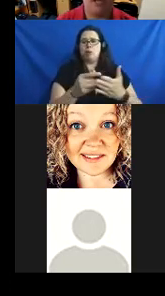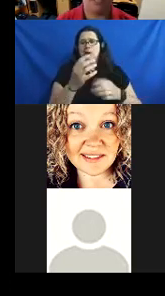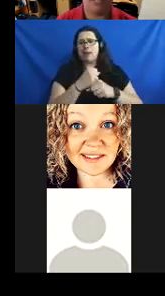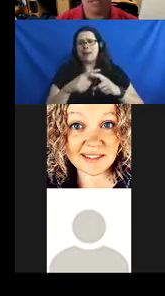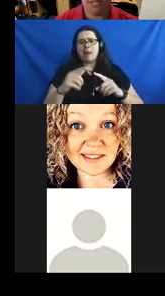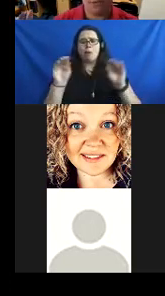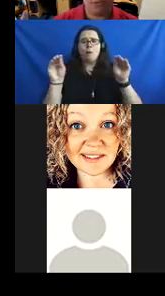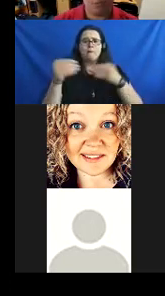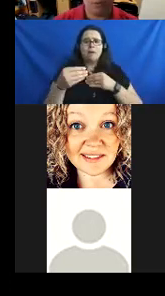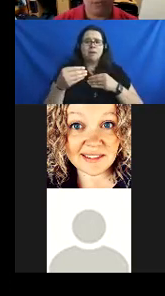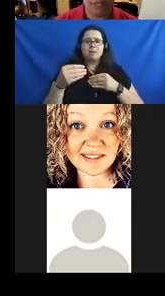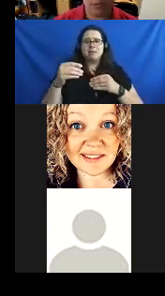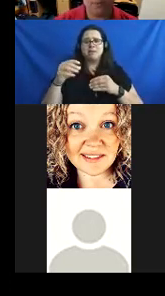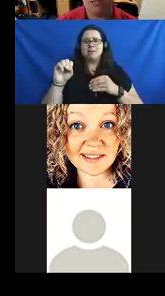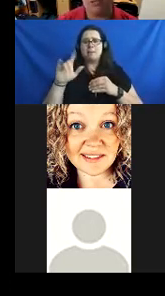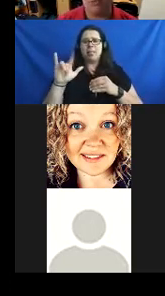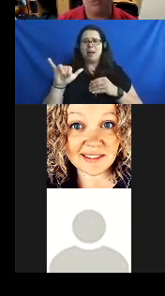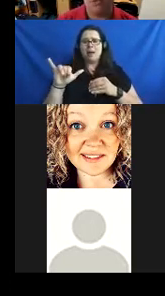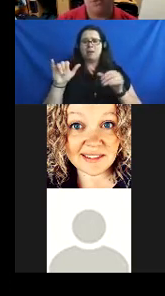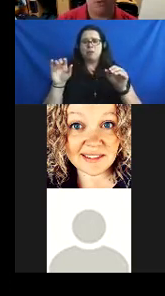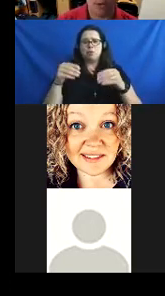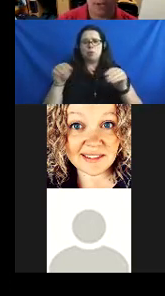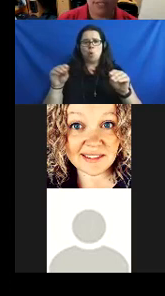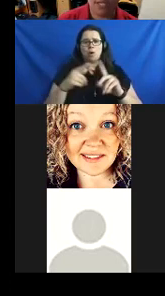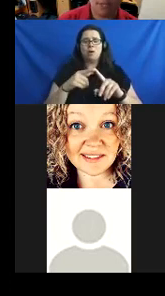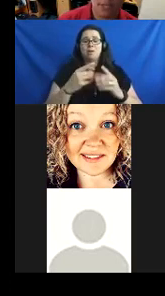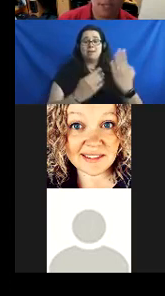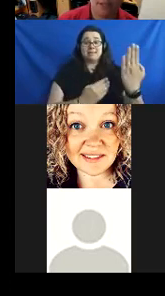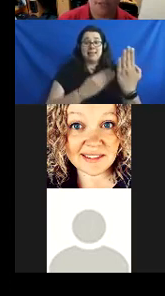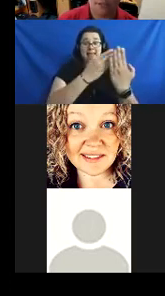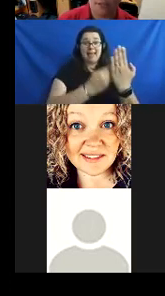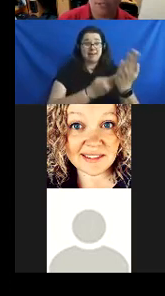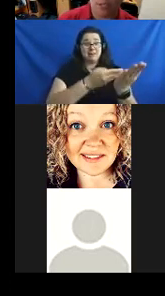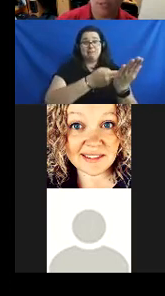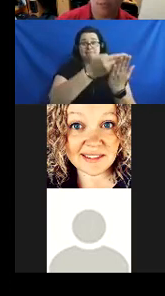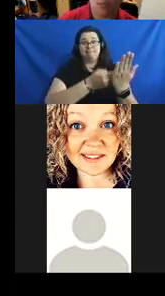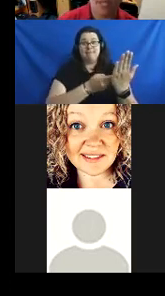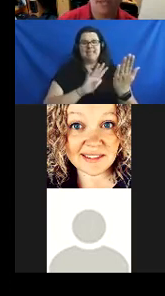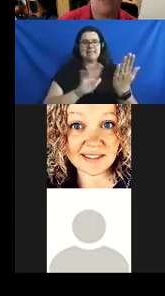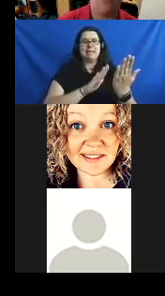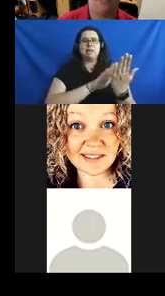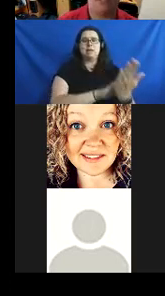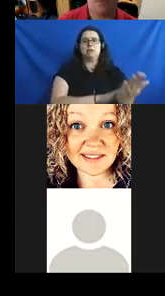SLANT STANDS ARE FLEXIBLE BECAUSE YOU CAN WRITE ON THEM AND THEY WILL SUPPORT MORE WEIGHT IF SOMEONE NEEDS TO